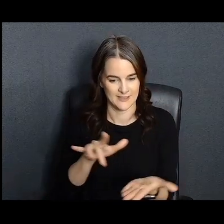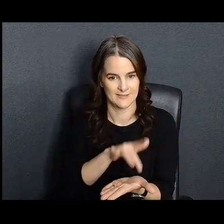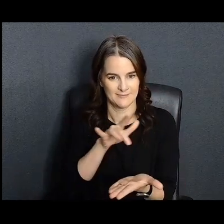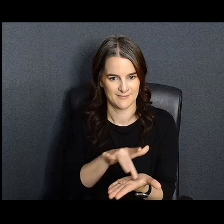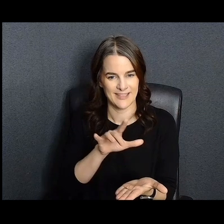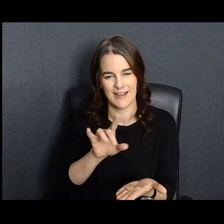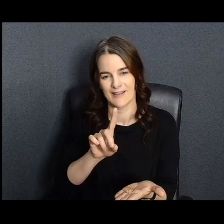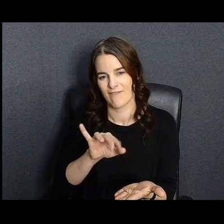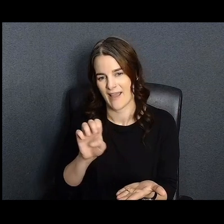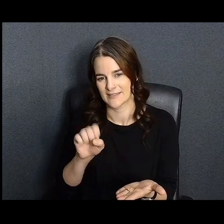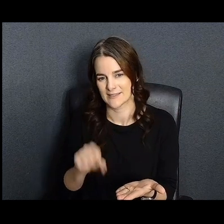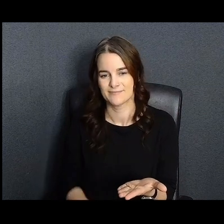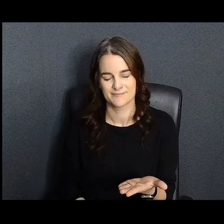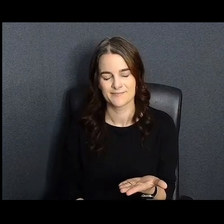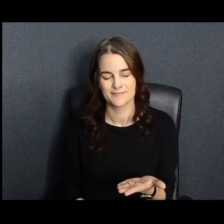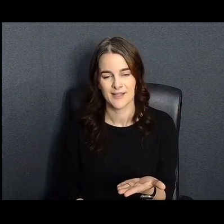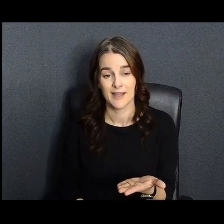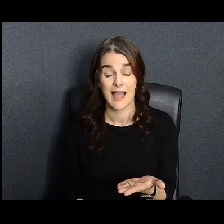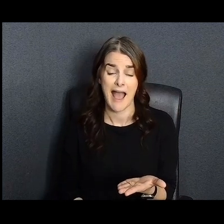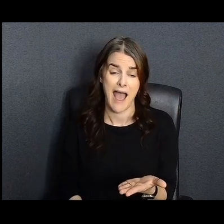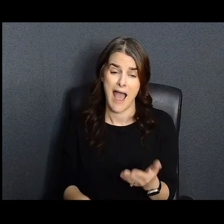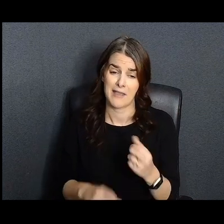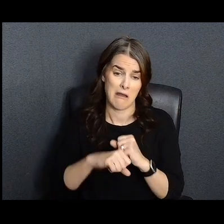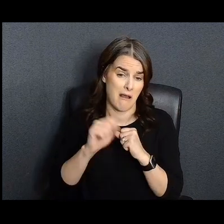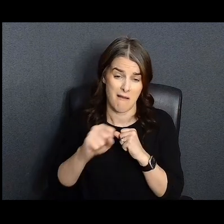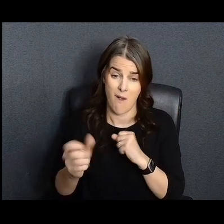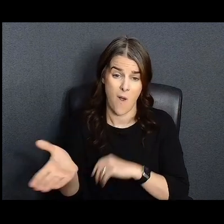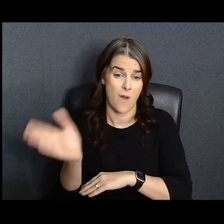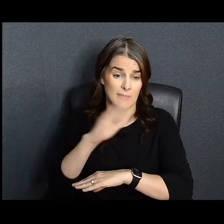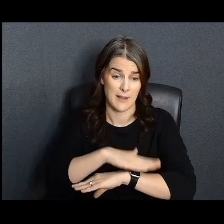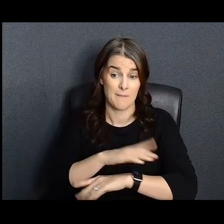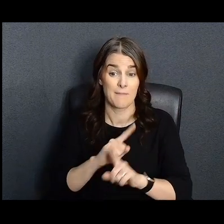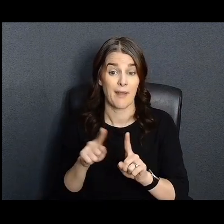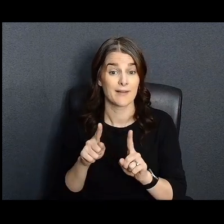I could talk about Grid all day long, but the last thing I'll say about Grid that makes it unique